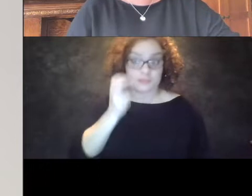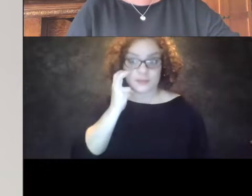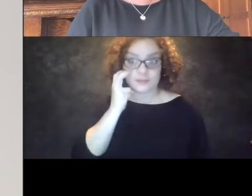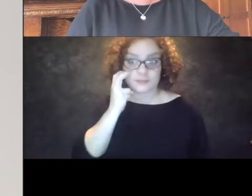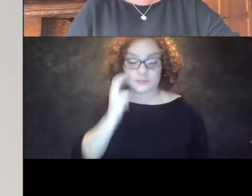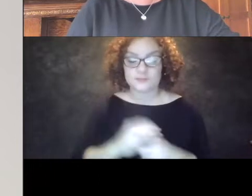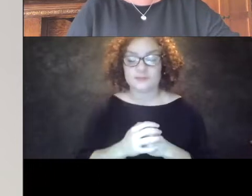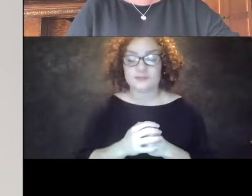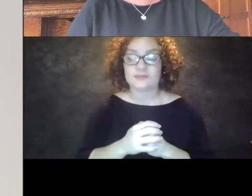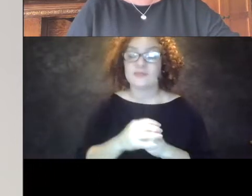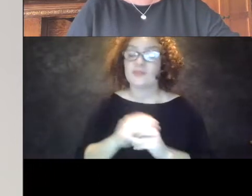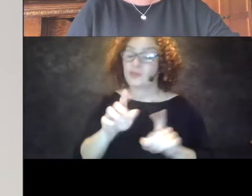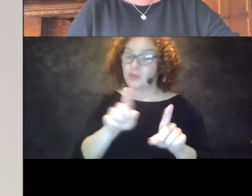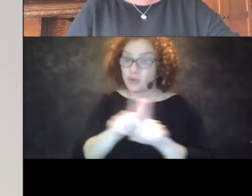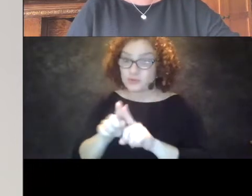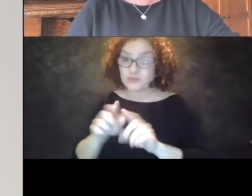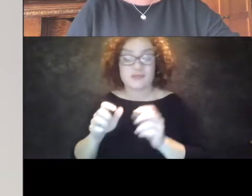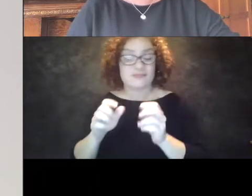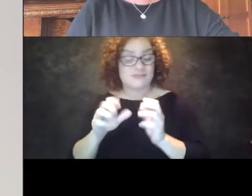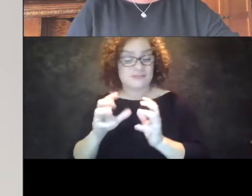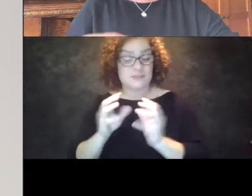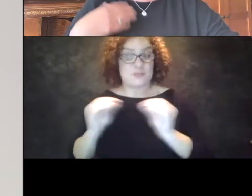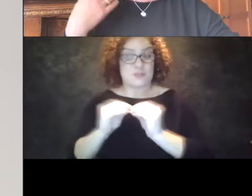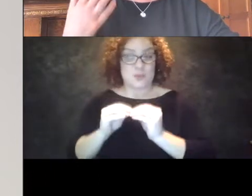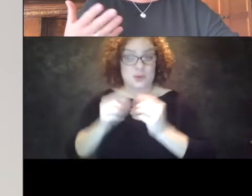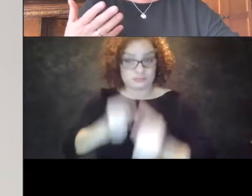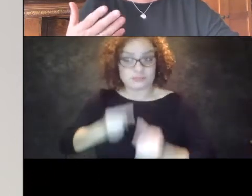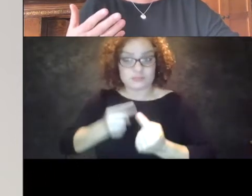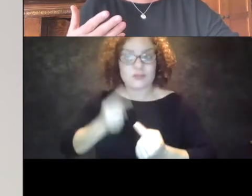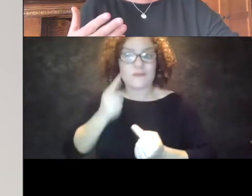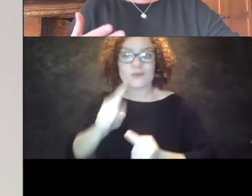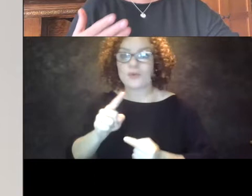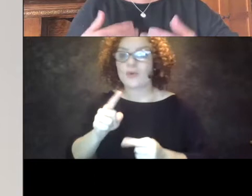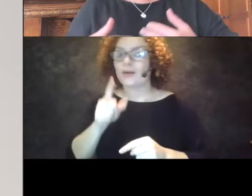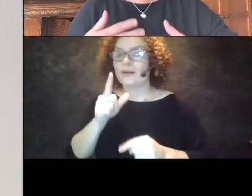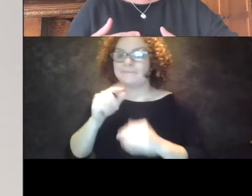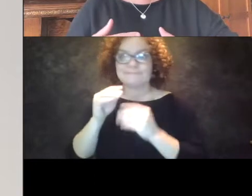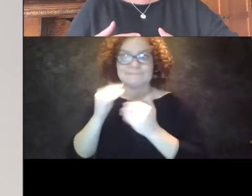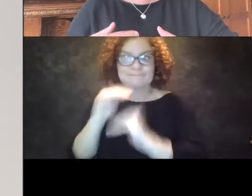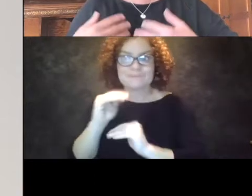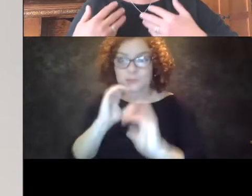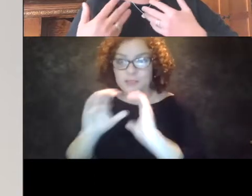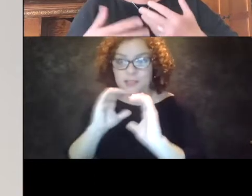who may be emerging communicators. So they may not use spoken or sign language with enough